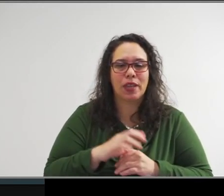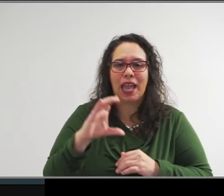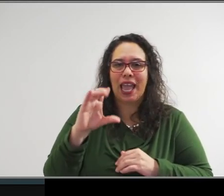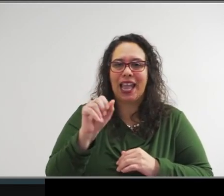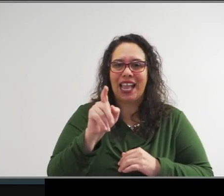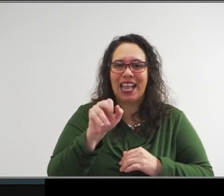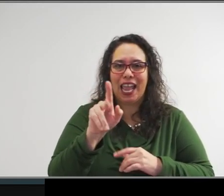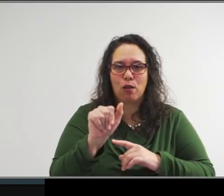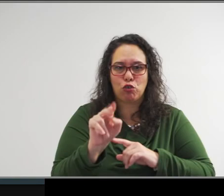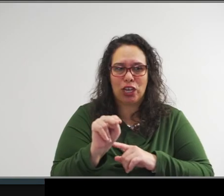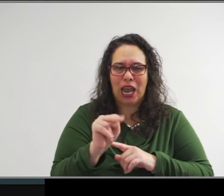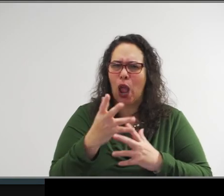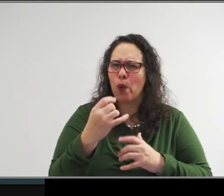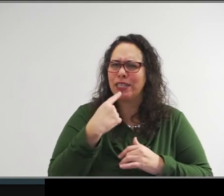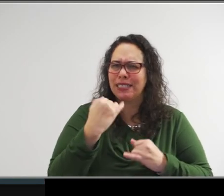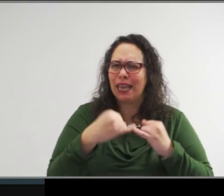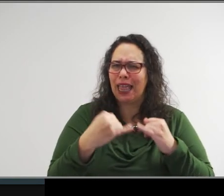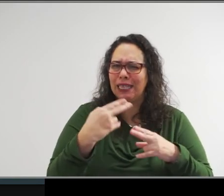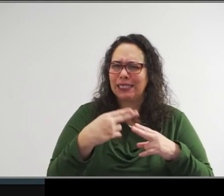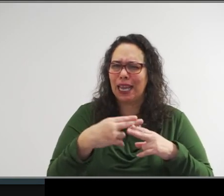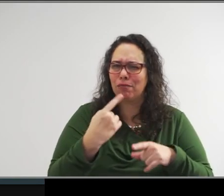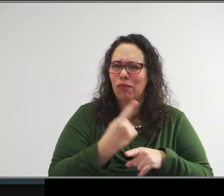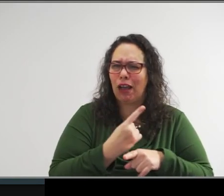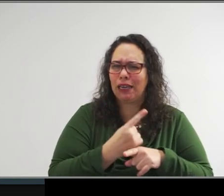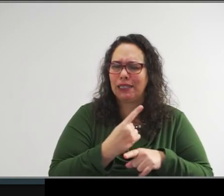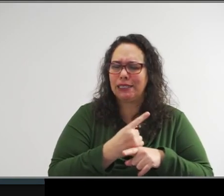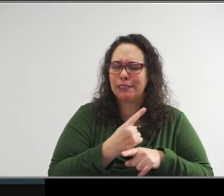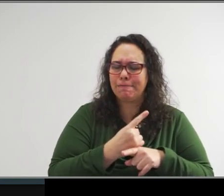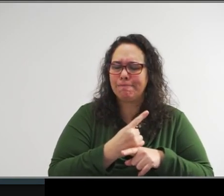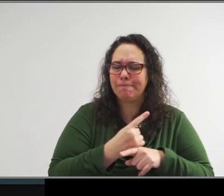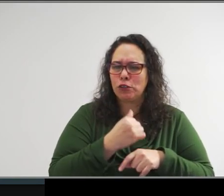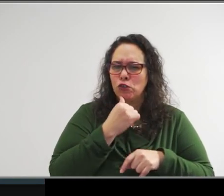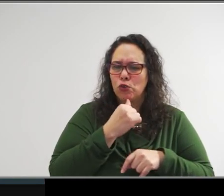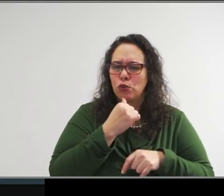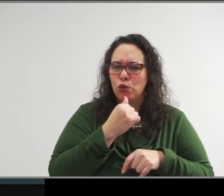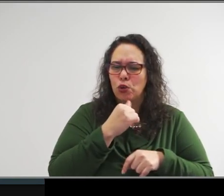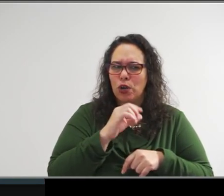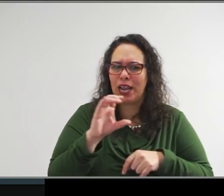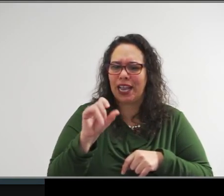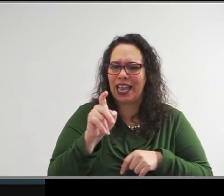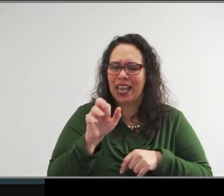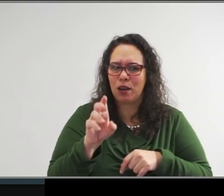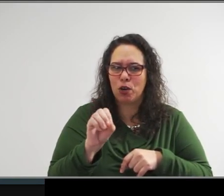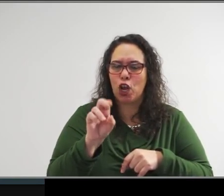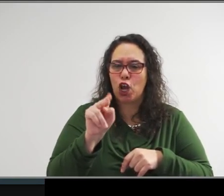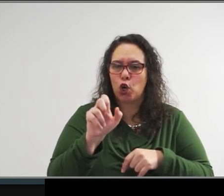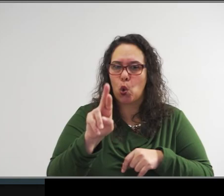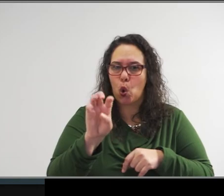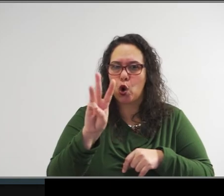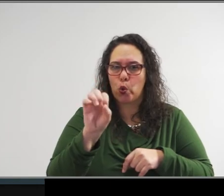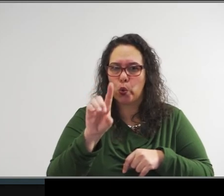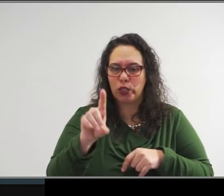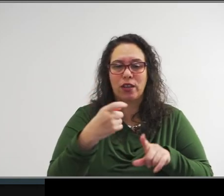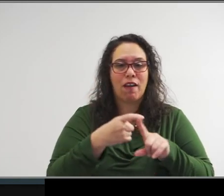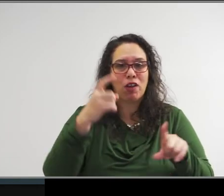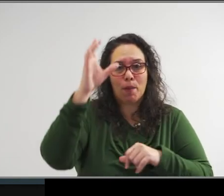I want to say her last name correctly and find it Cameron More Woods from Cabrio High School.